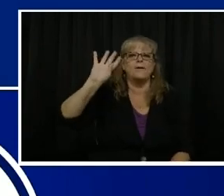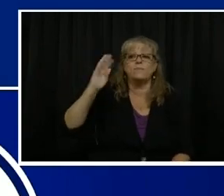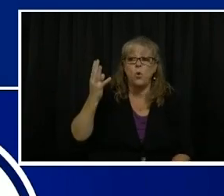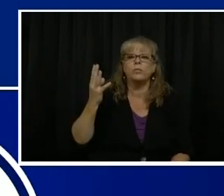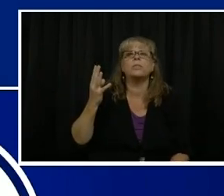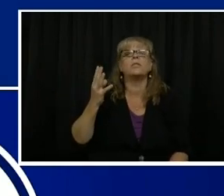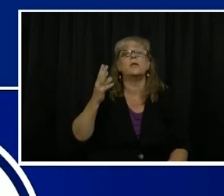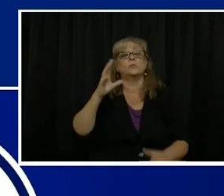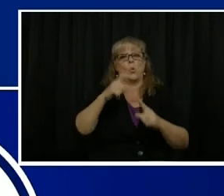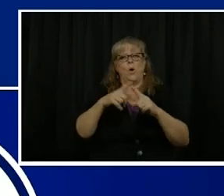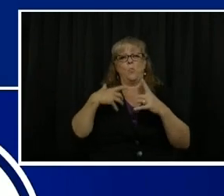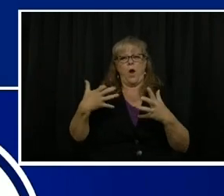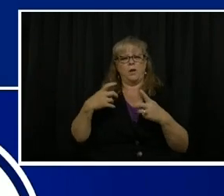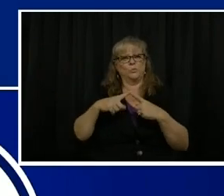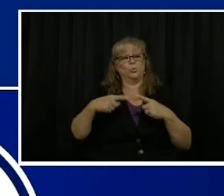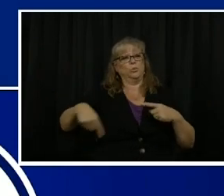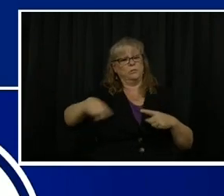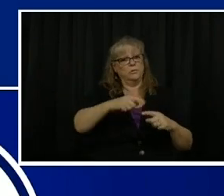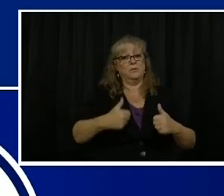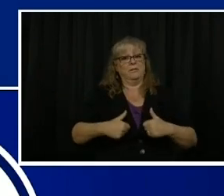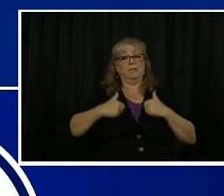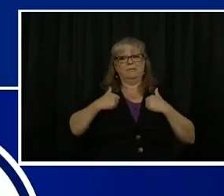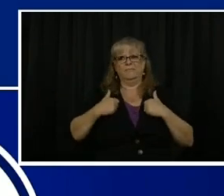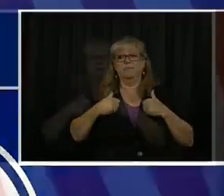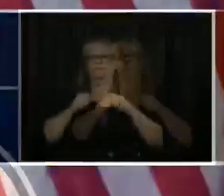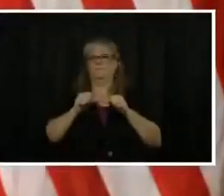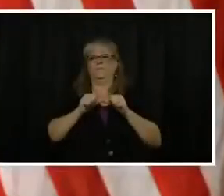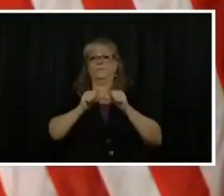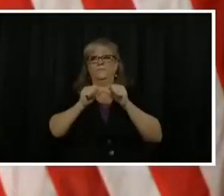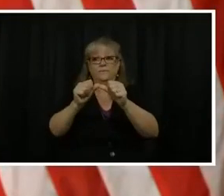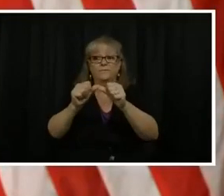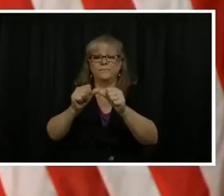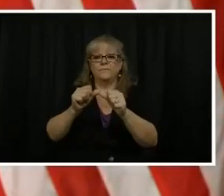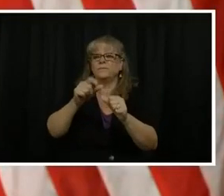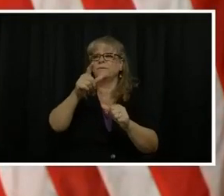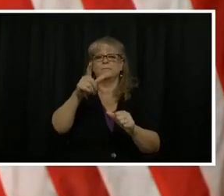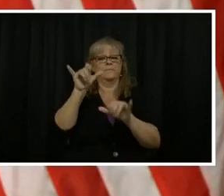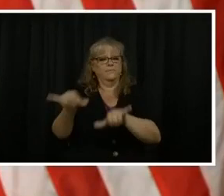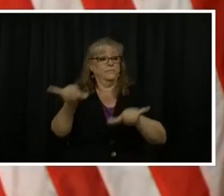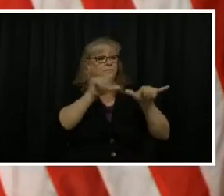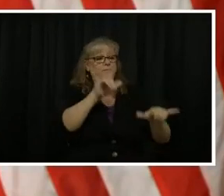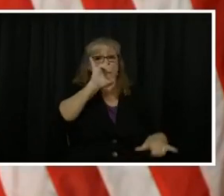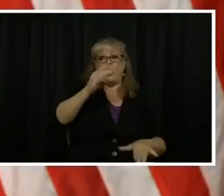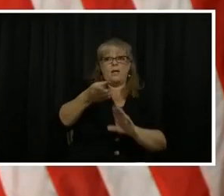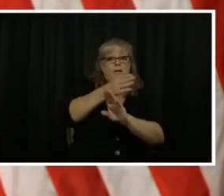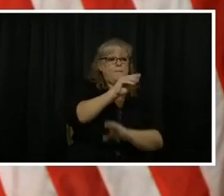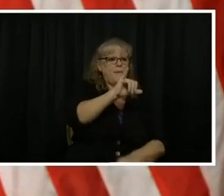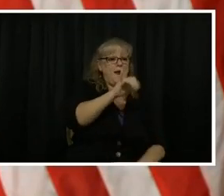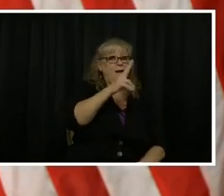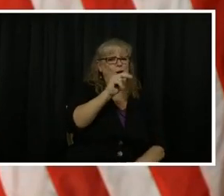CERTAINLY THE FOURTH OF JULY WEEKEND DIDN'T HELP TOO. WE SEE THE EFFECT OF OUT-OF- STATE VISITORS. WE NEED TO LIVE HERE IN COLORADO IN A SUSTAINABLE WAY,